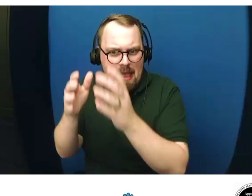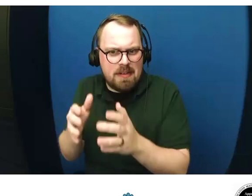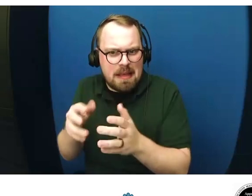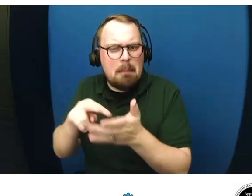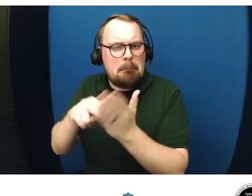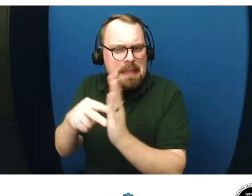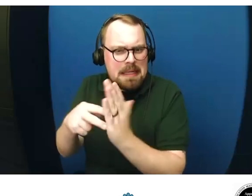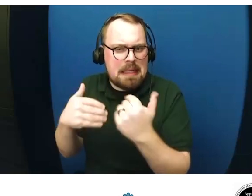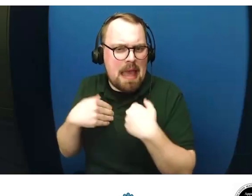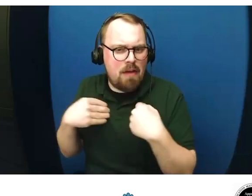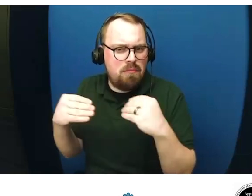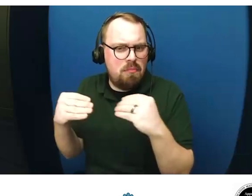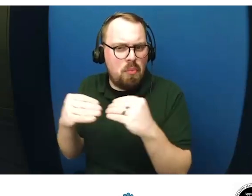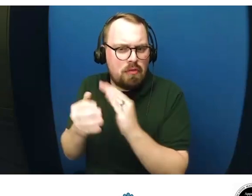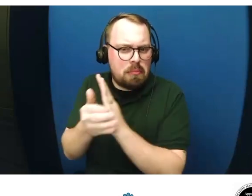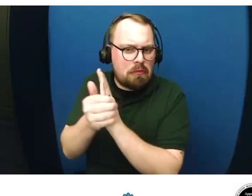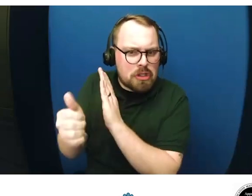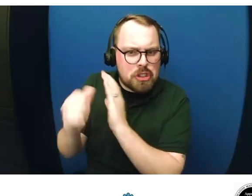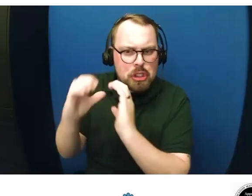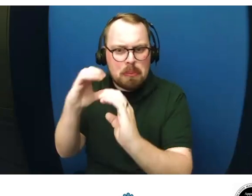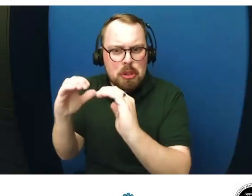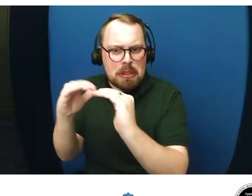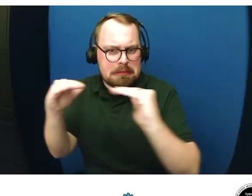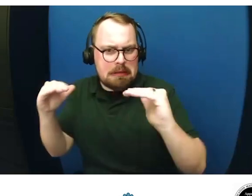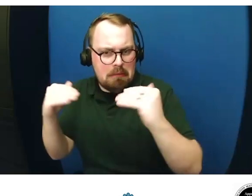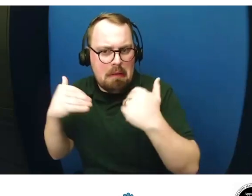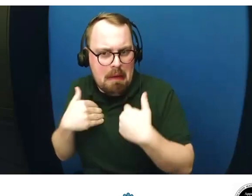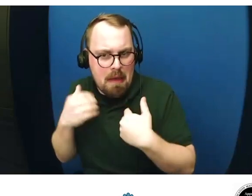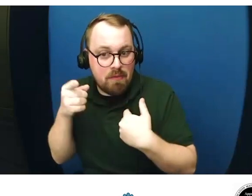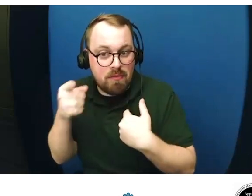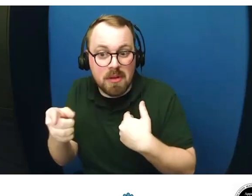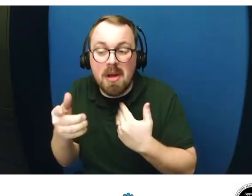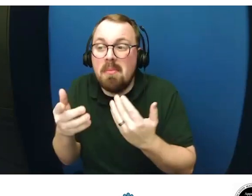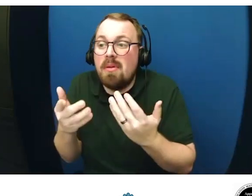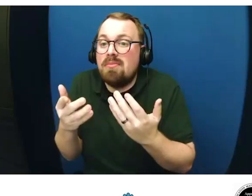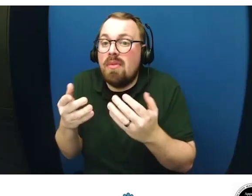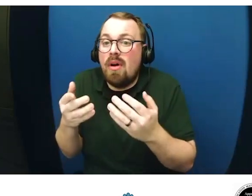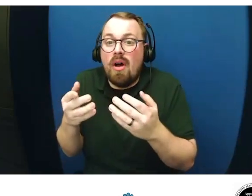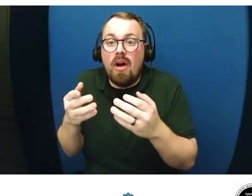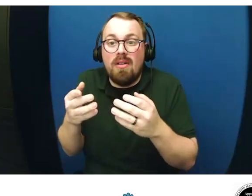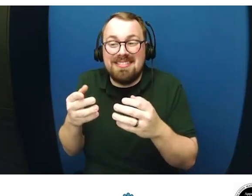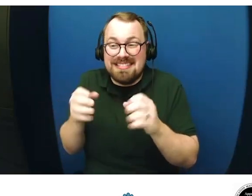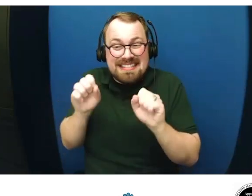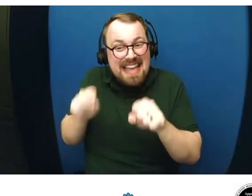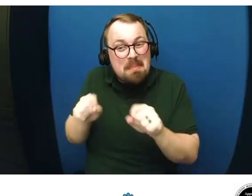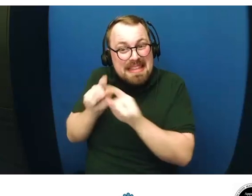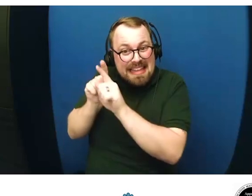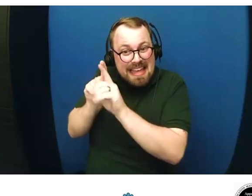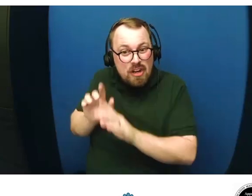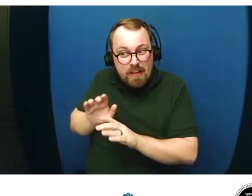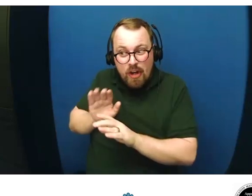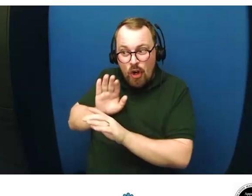communicator side. But could also be that that is the Intervener being able to advocate for the